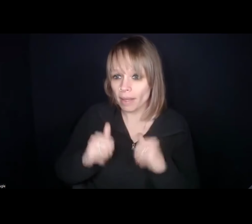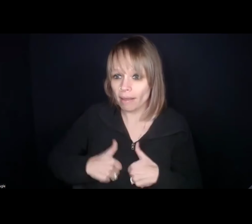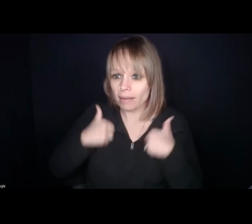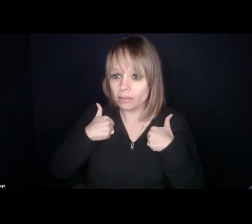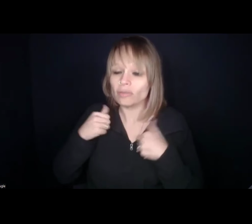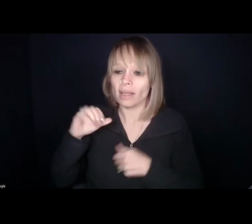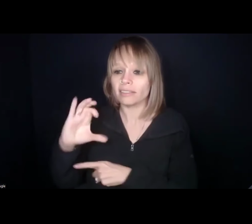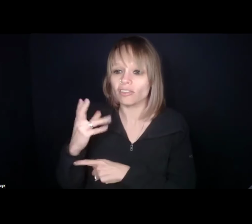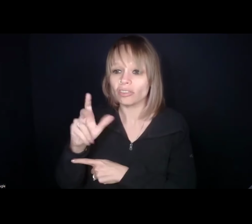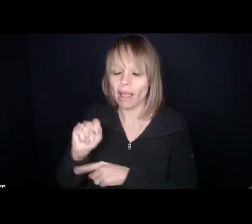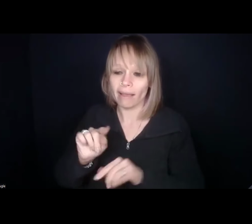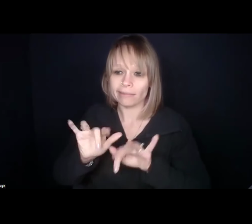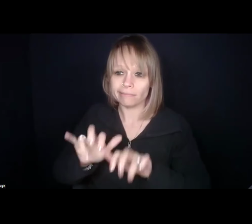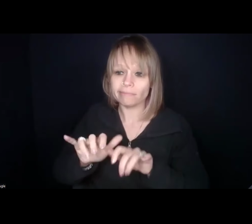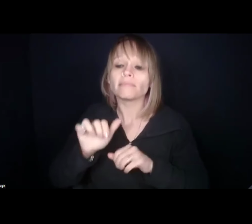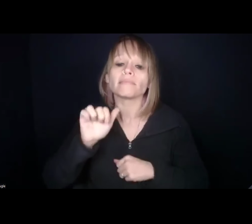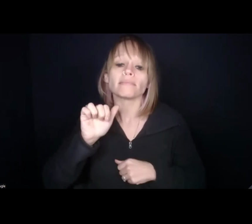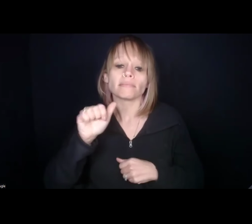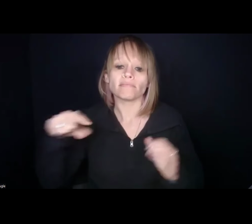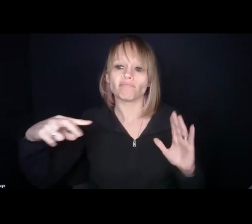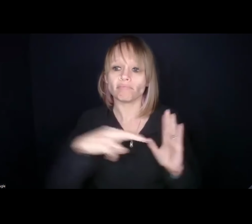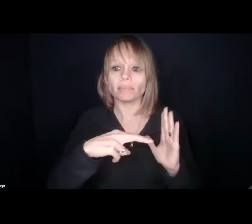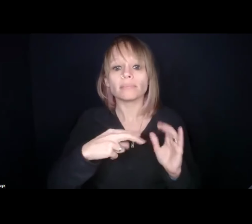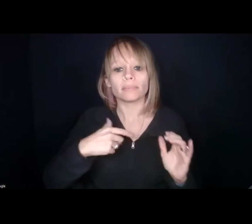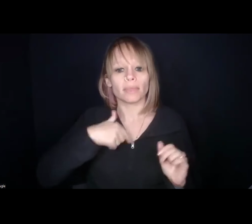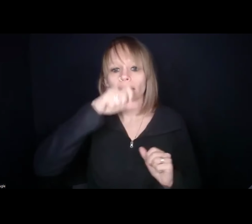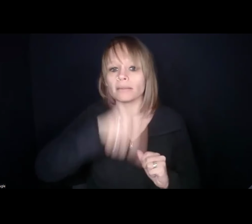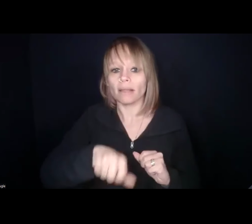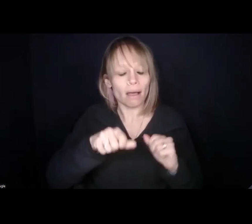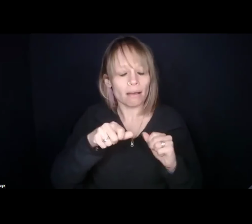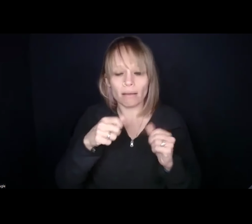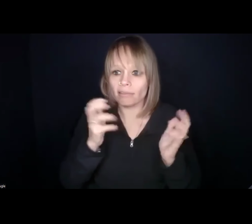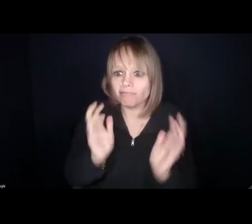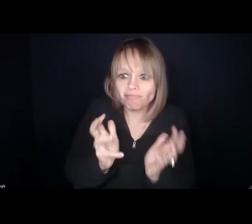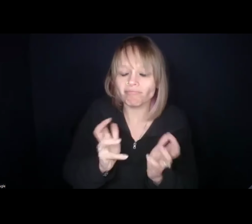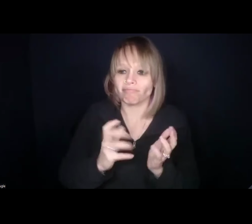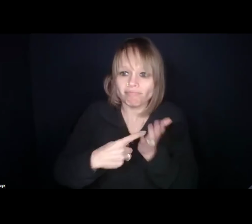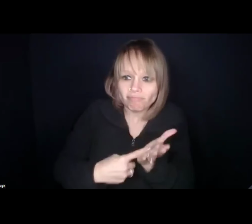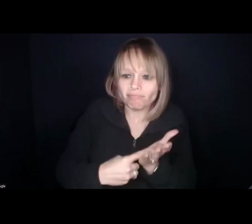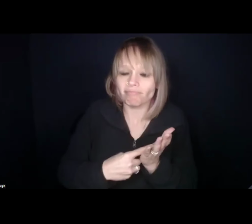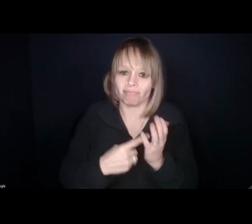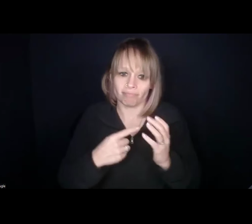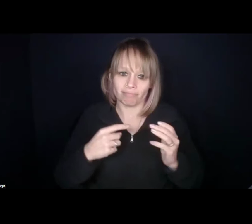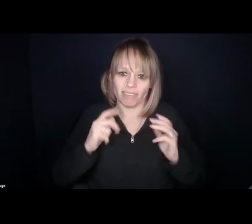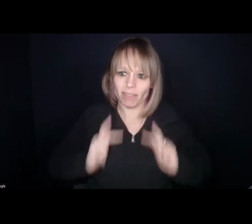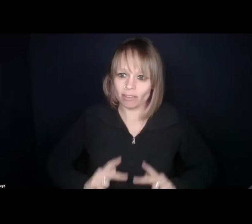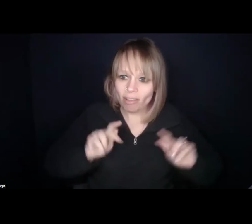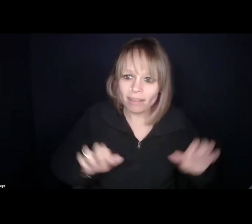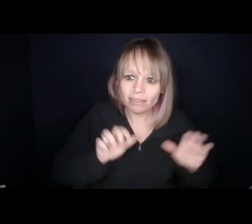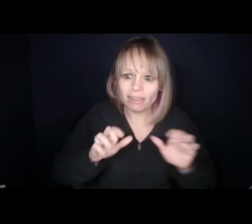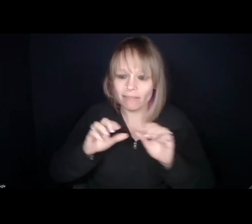always willing to talk. I love talking about physical activity and exercise. Um, please don't hesitate to reach out.